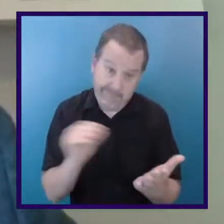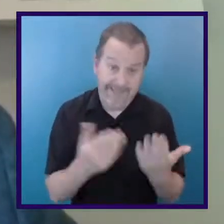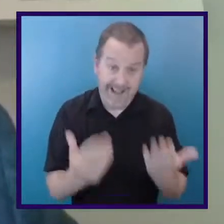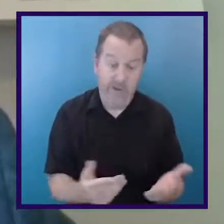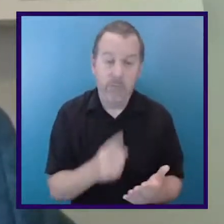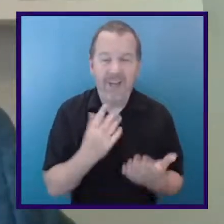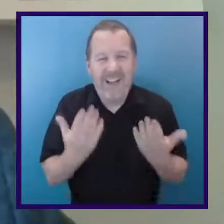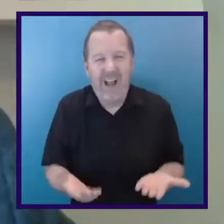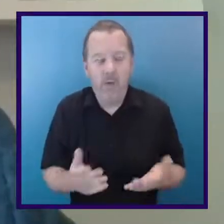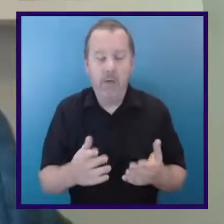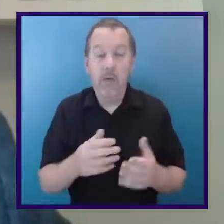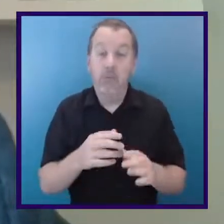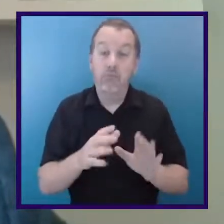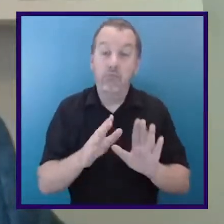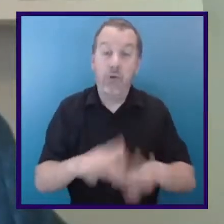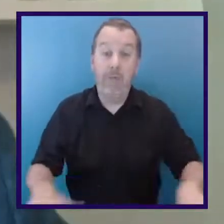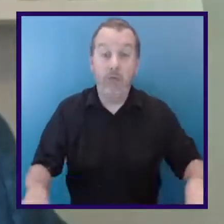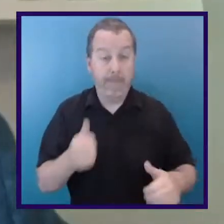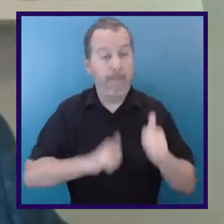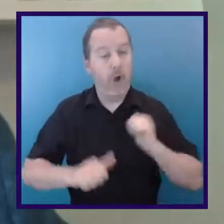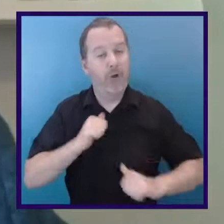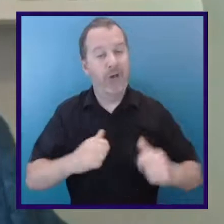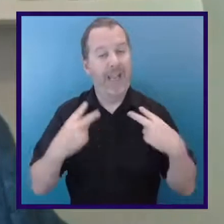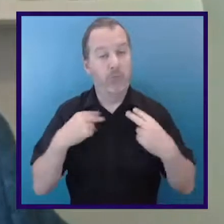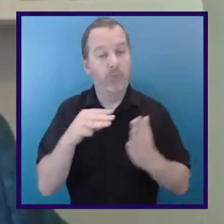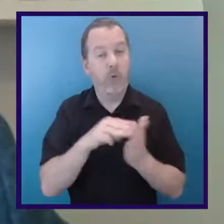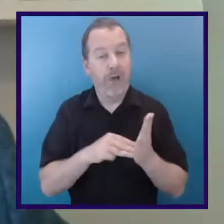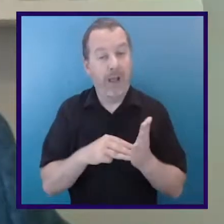It's very unfortunate that the primary modern language programme, which did offer language